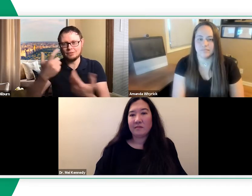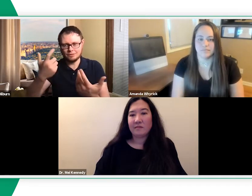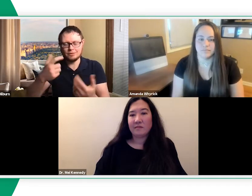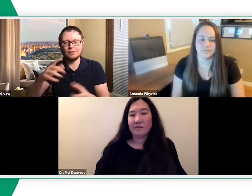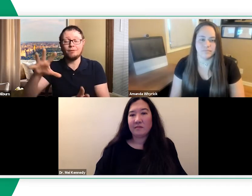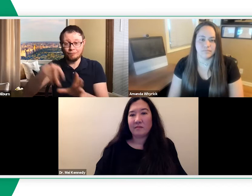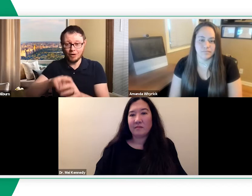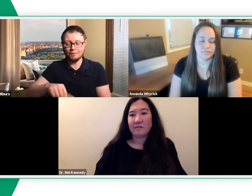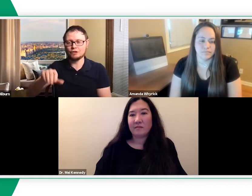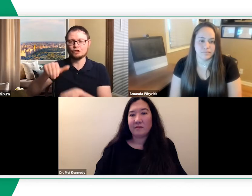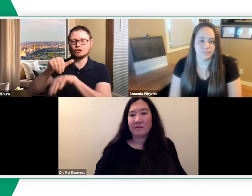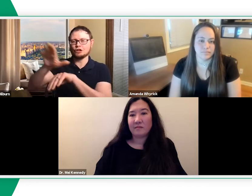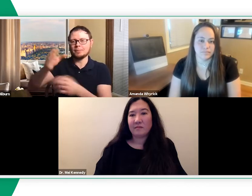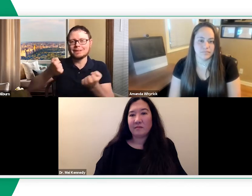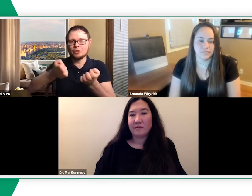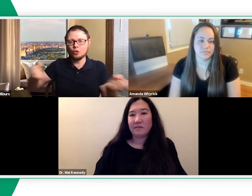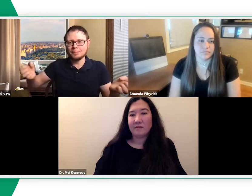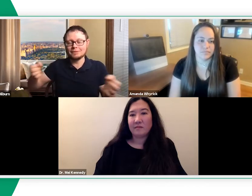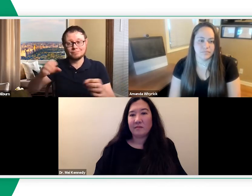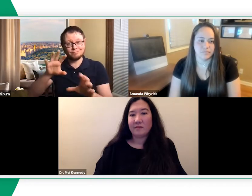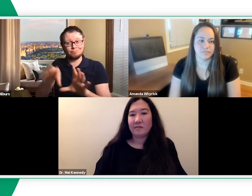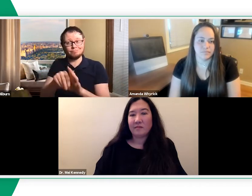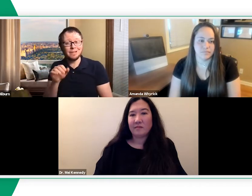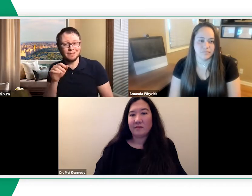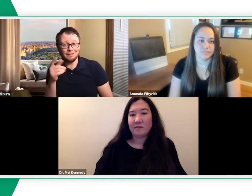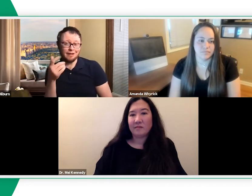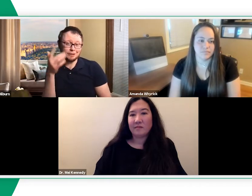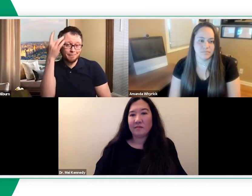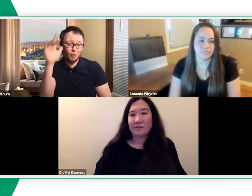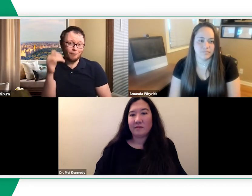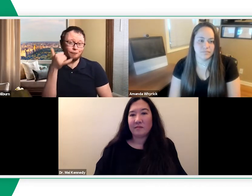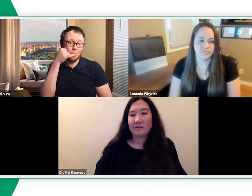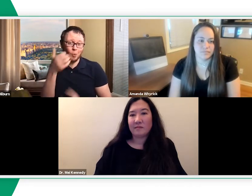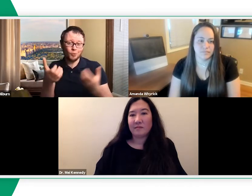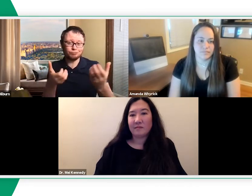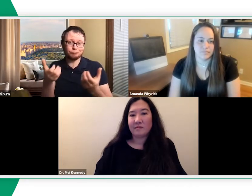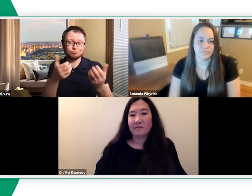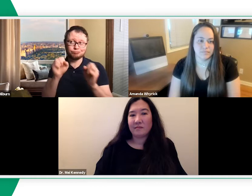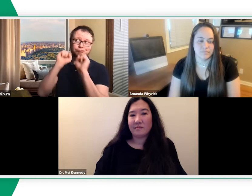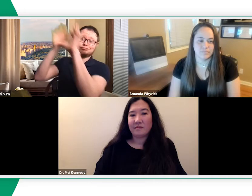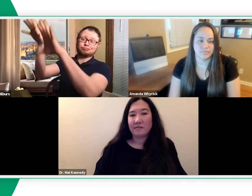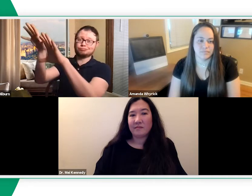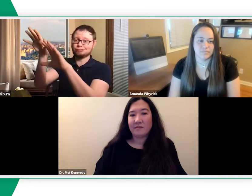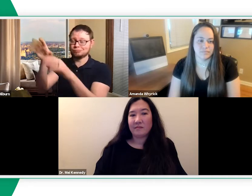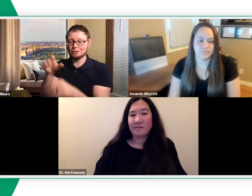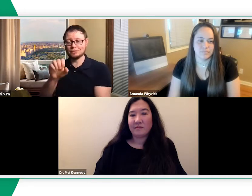where we do remote production. We ship the equipment to our subject matter